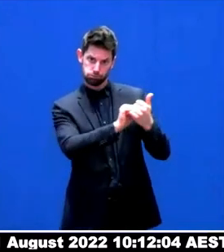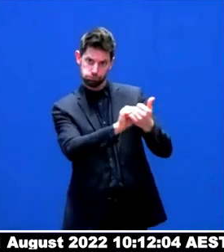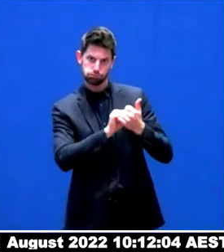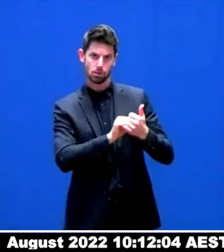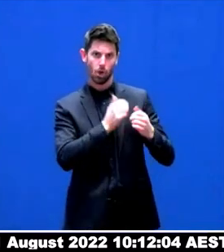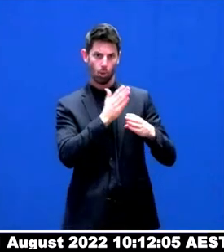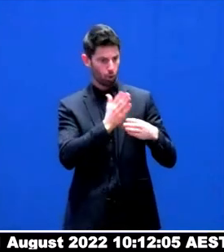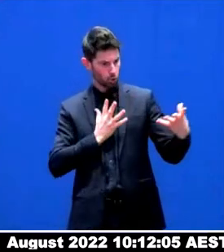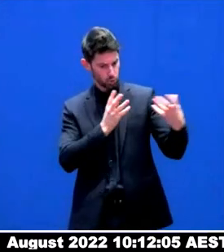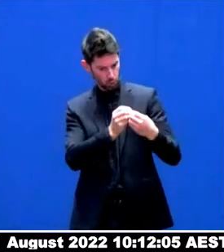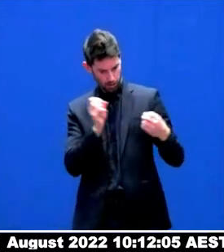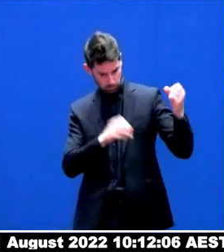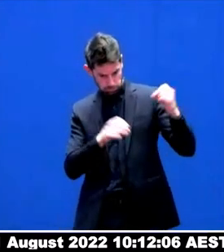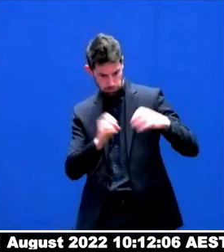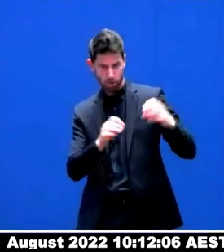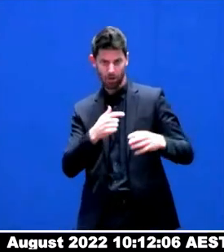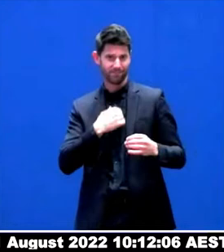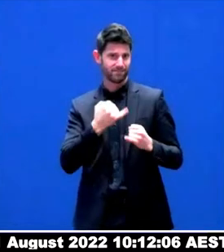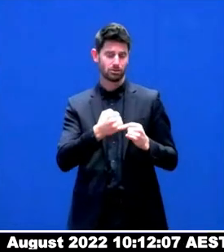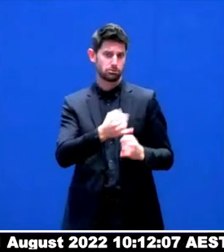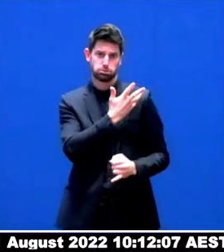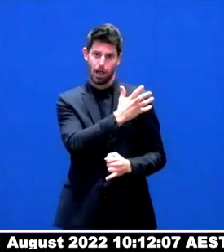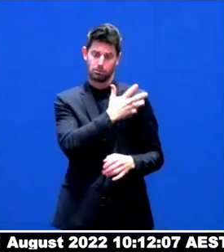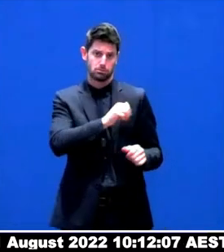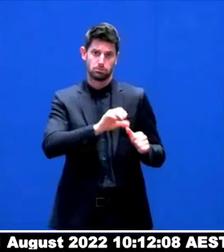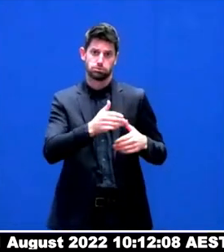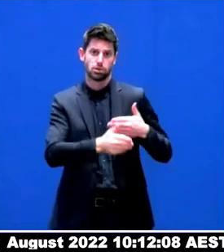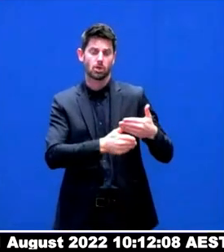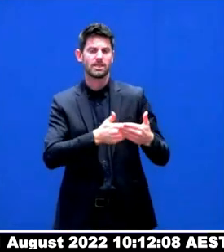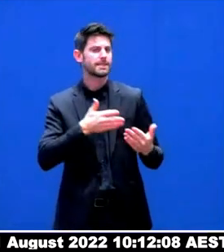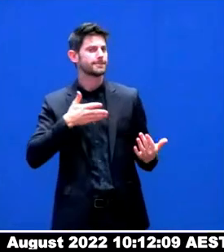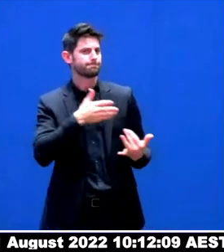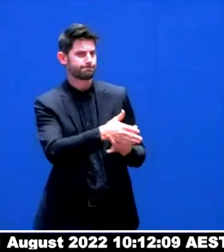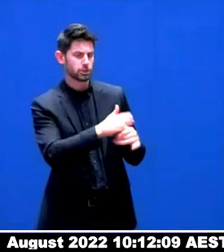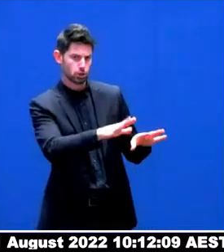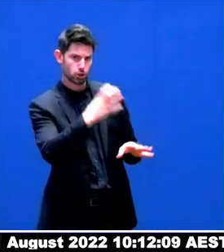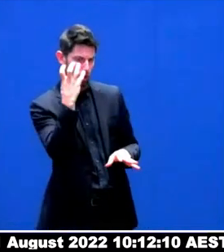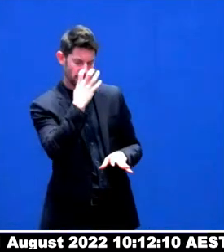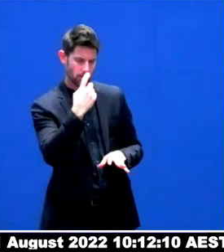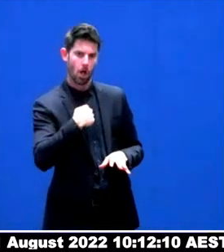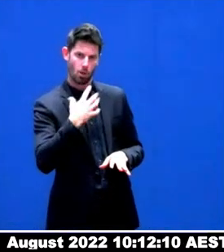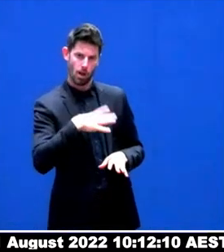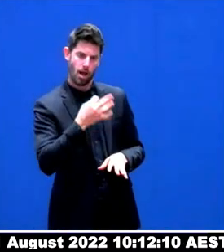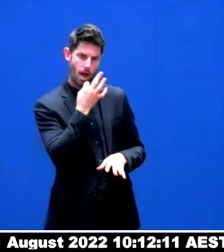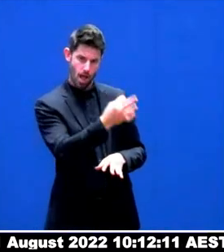of because it was so comprehensive and understanding - Sorry to jump in. Sorry. MS EASTMAN: I do want to ask you some questions about the